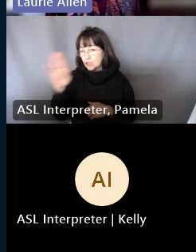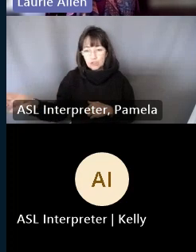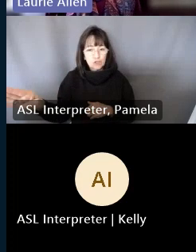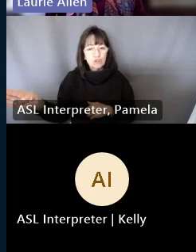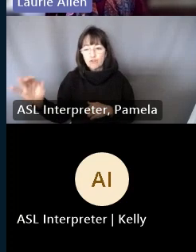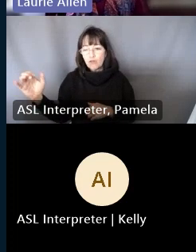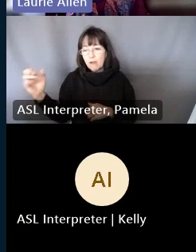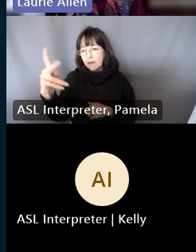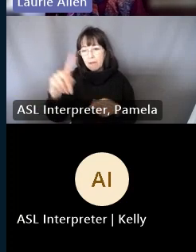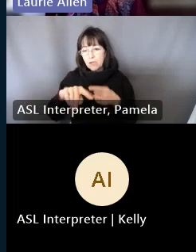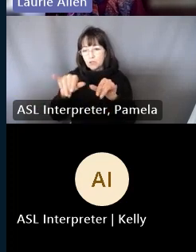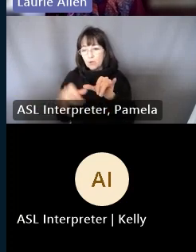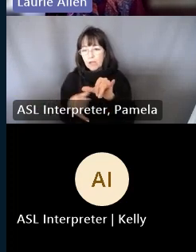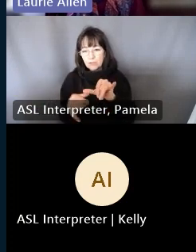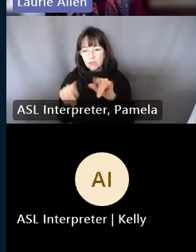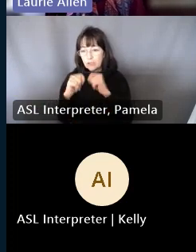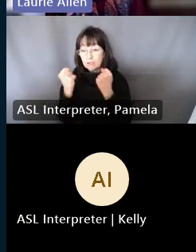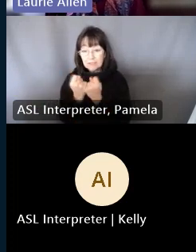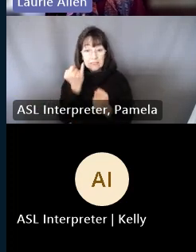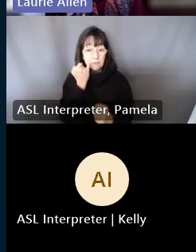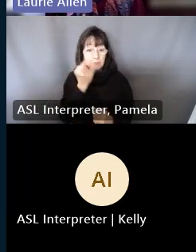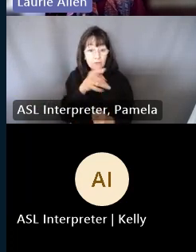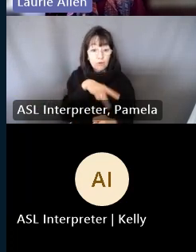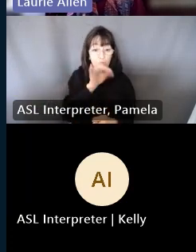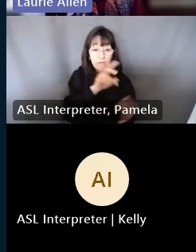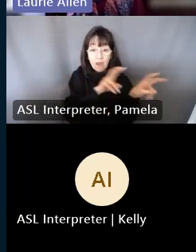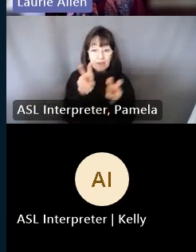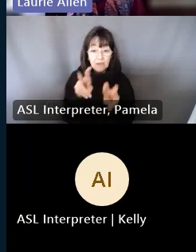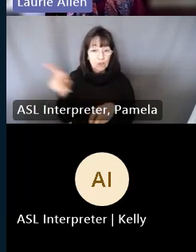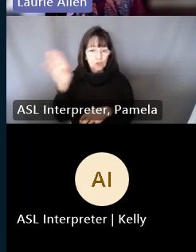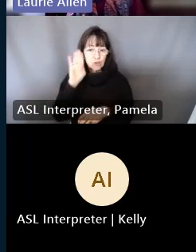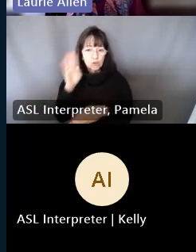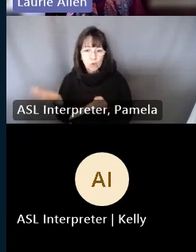So if you find an issue, they'll recreate it. They'll log that ticket back to engineering.